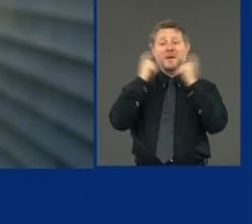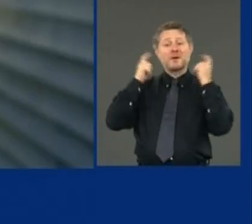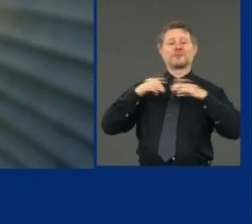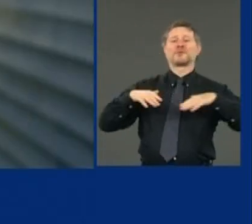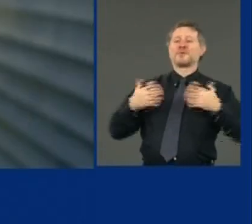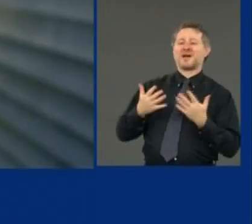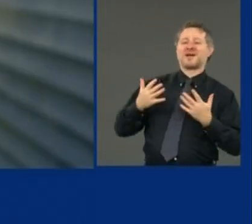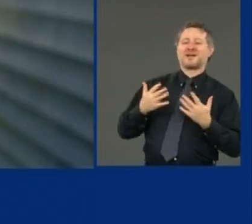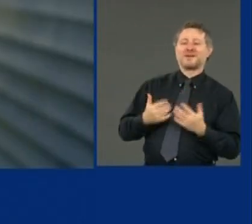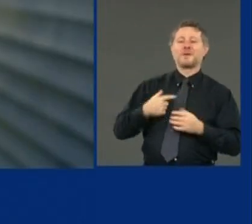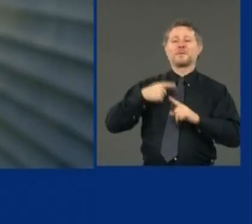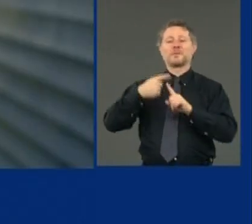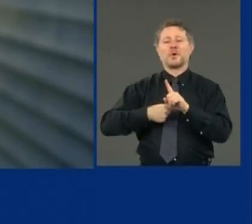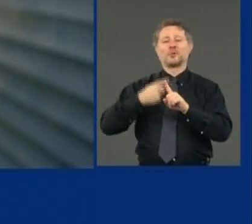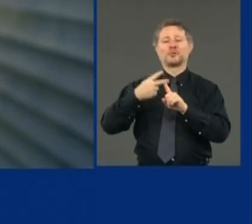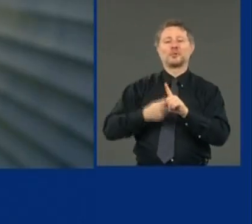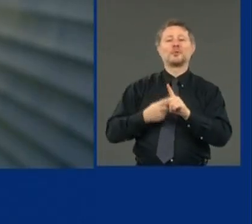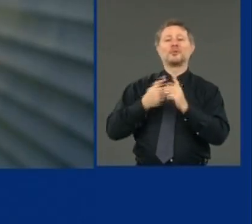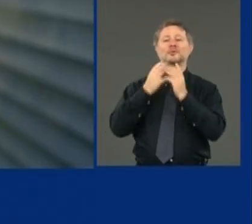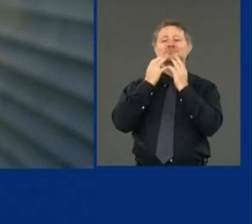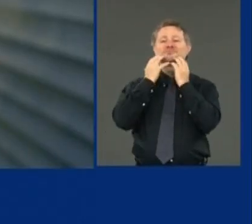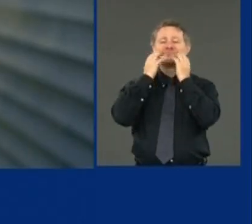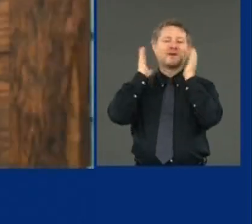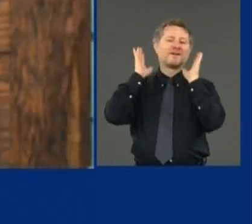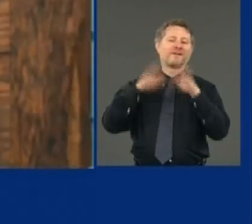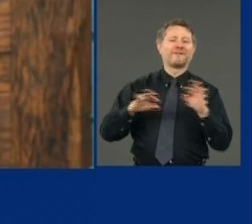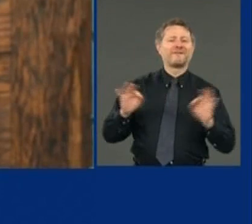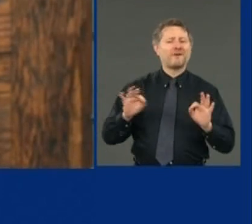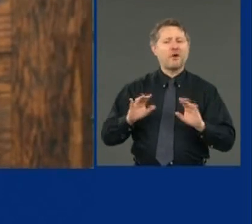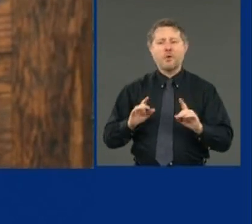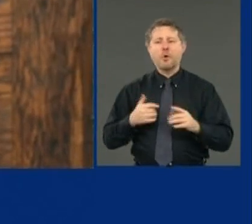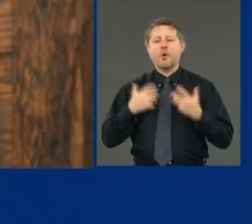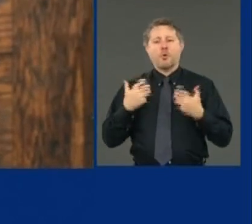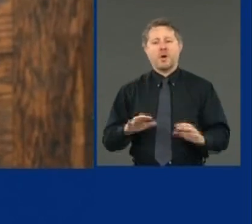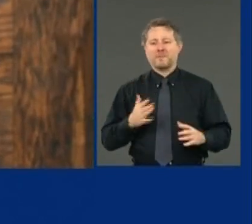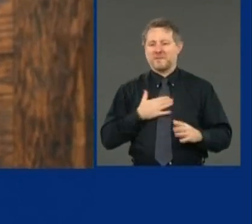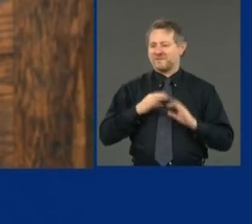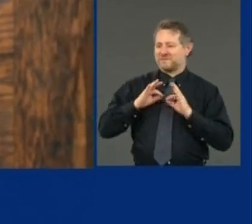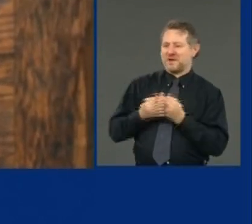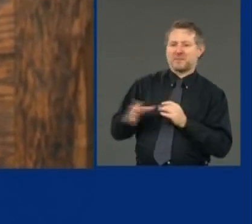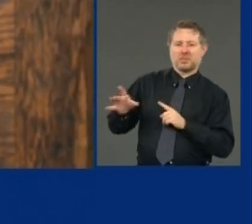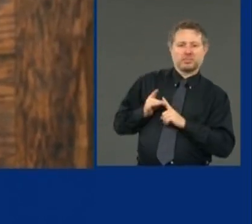YOU SICK. I MASK UP BECAUSE DAYS, WEEKS